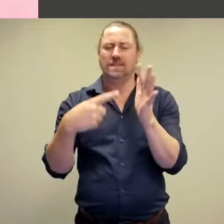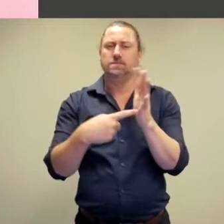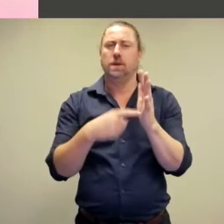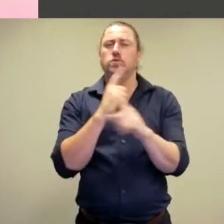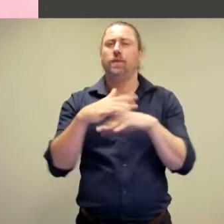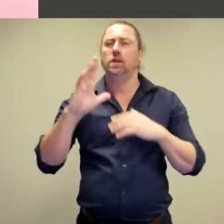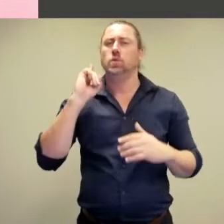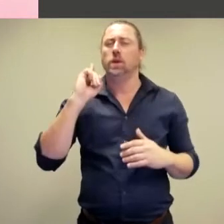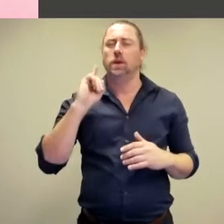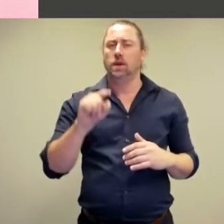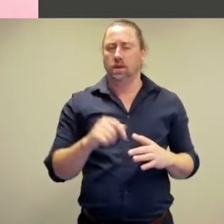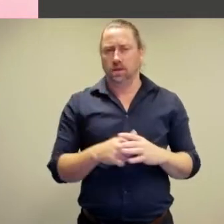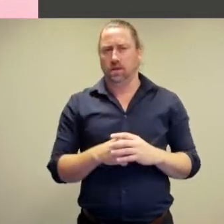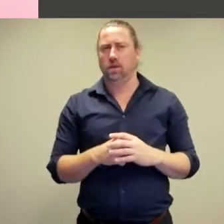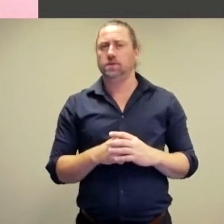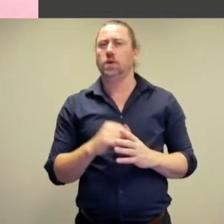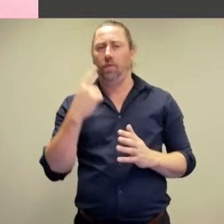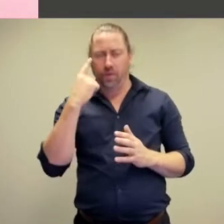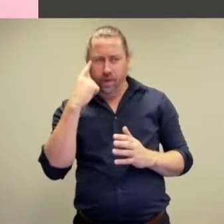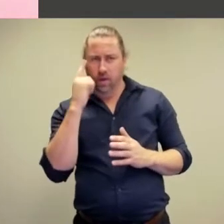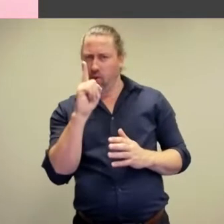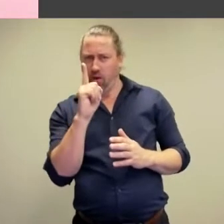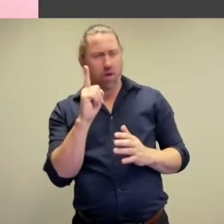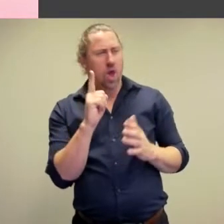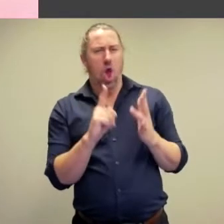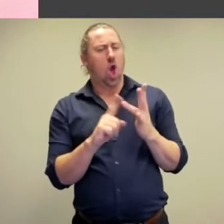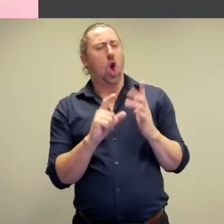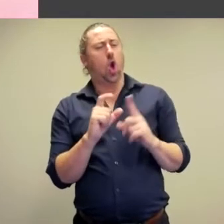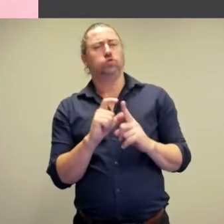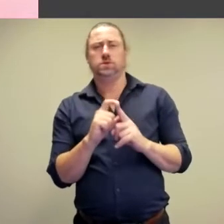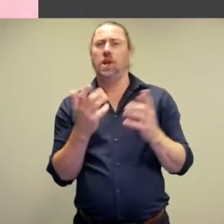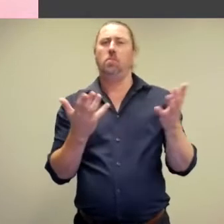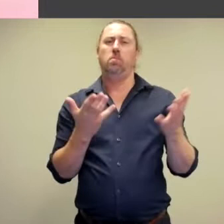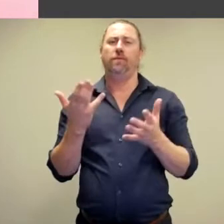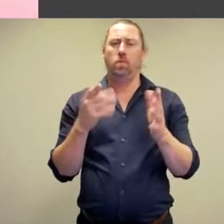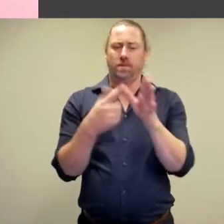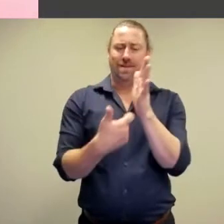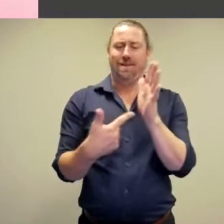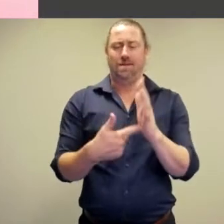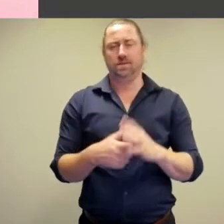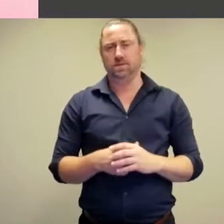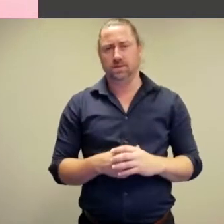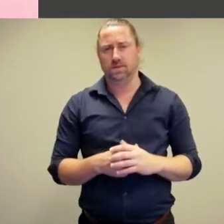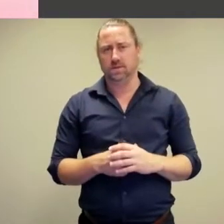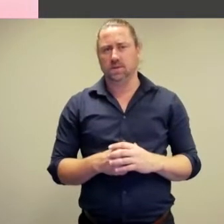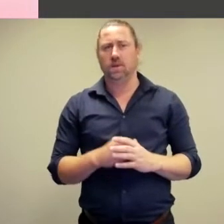when thinking about peculiar performance art.